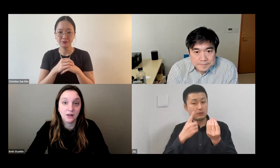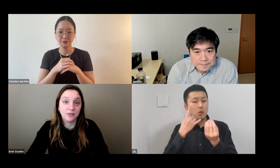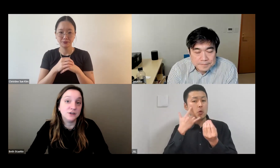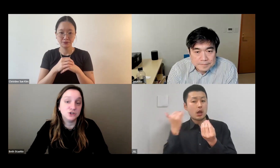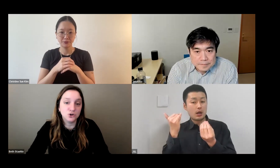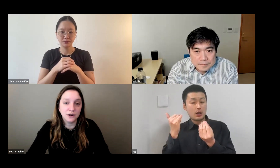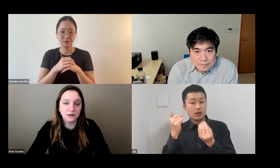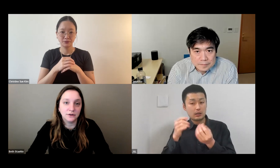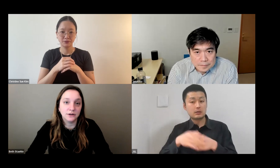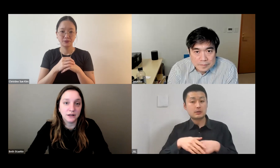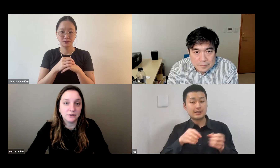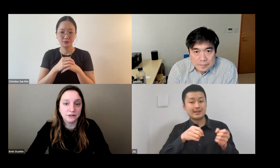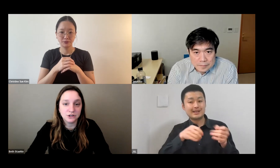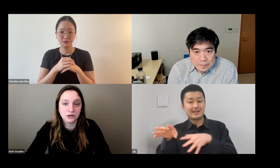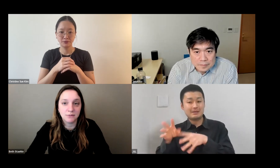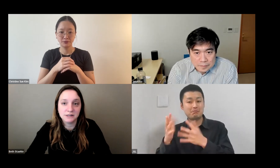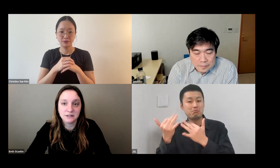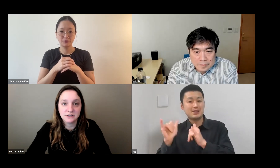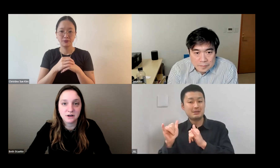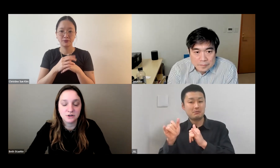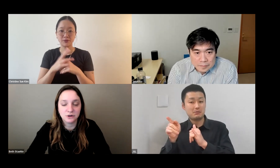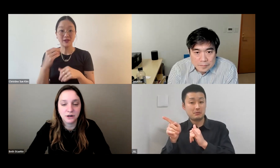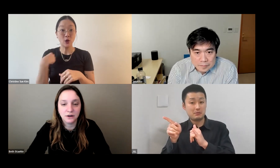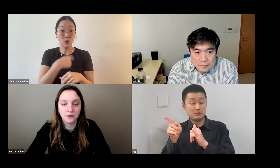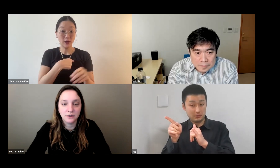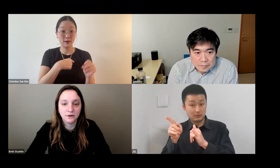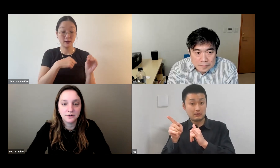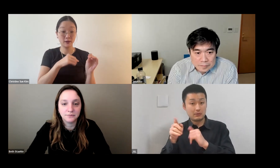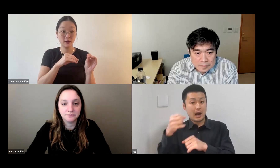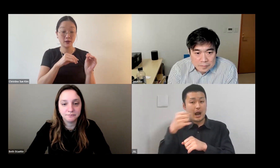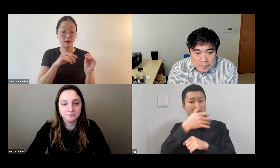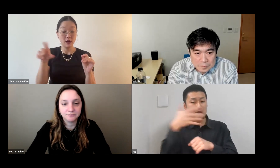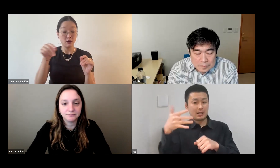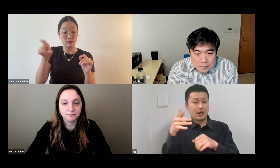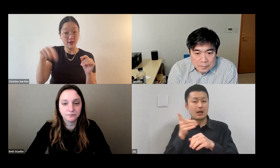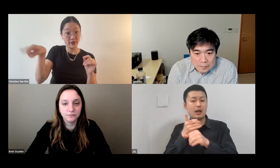They too had to learn English coming to this country.